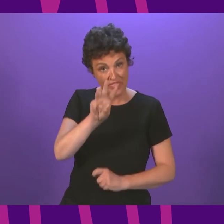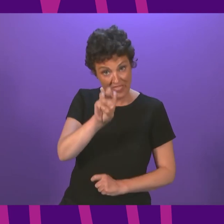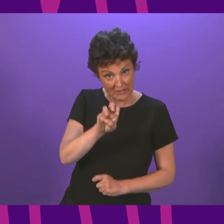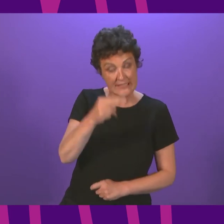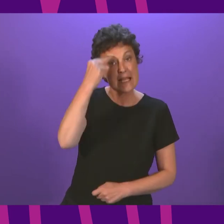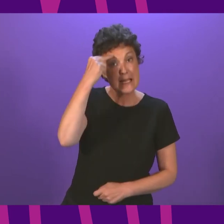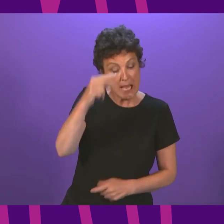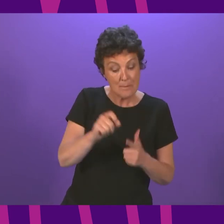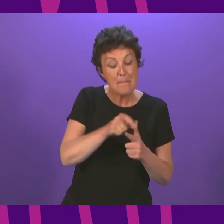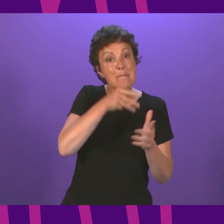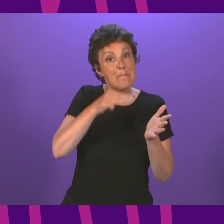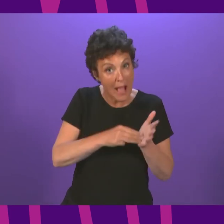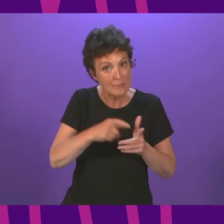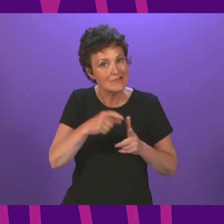when moving around the chamber.